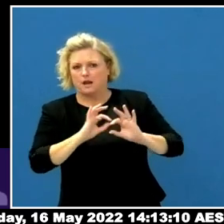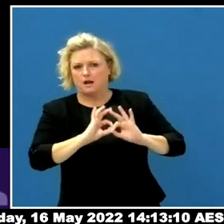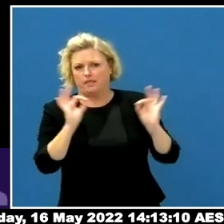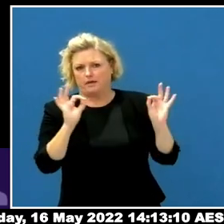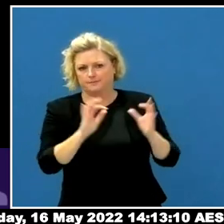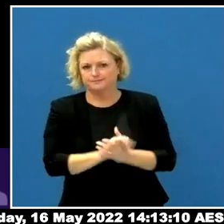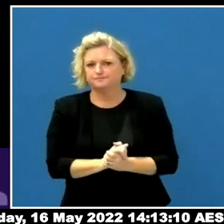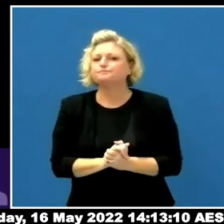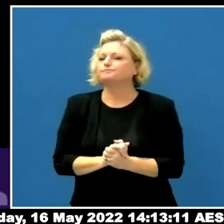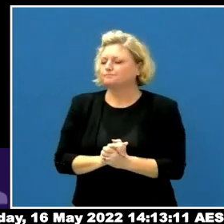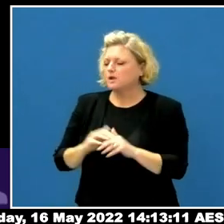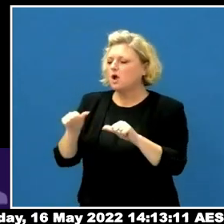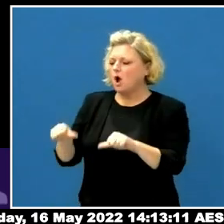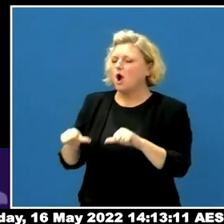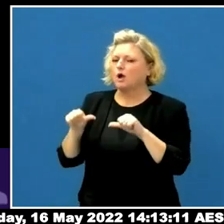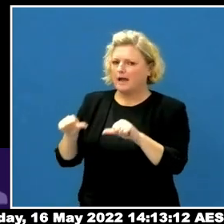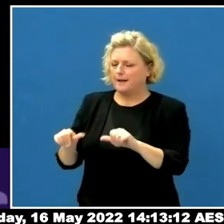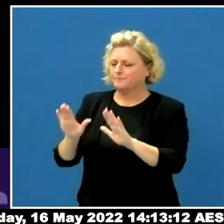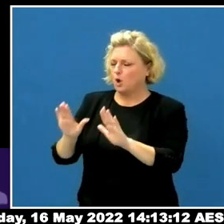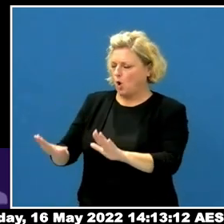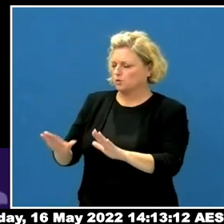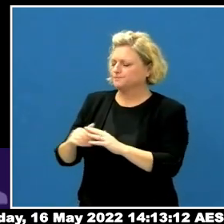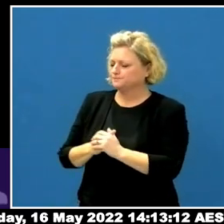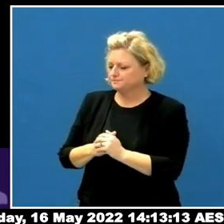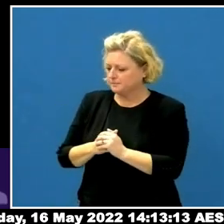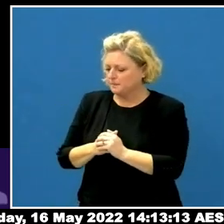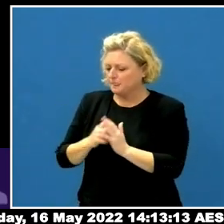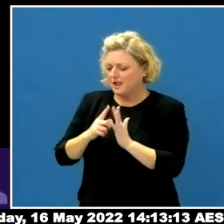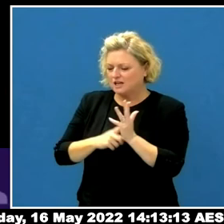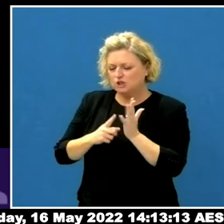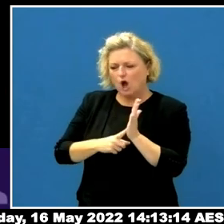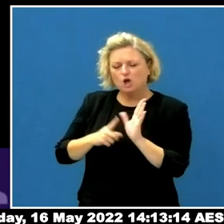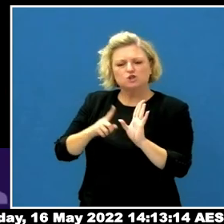Going back to the July incident out the front of the house, Simon was present when